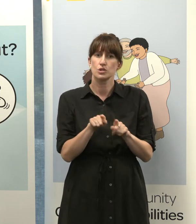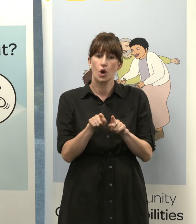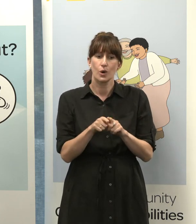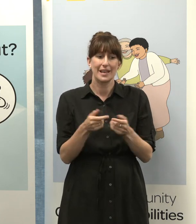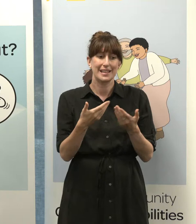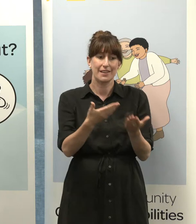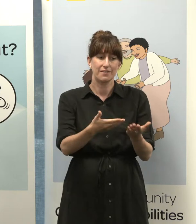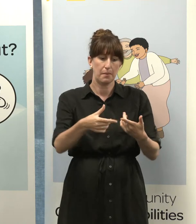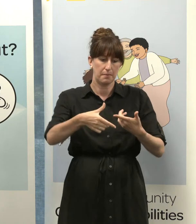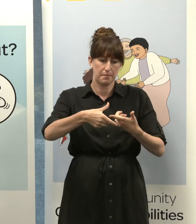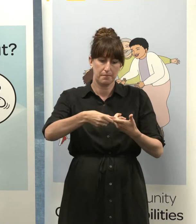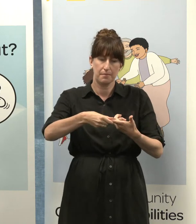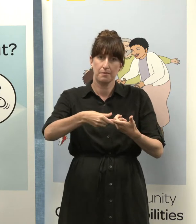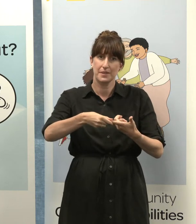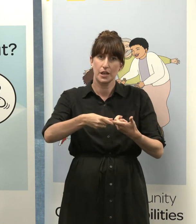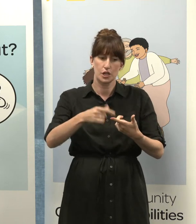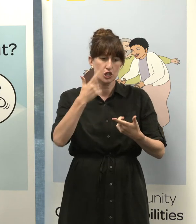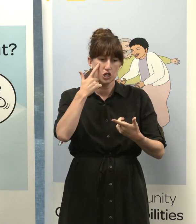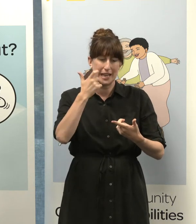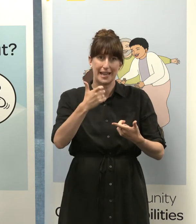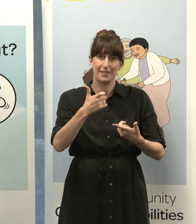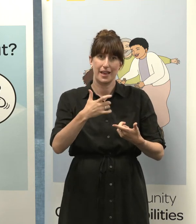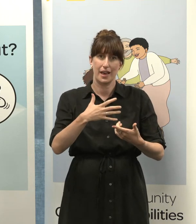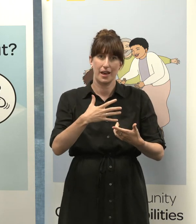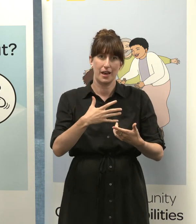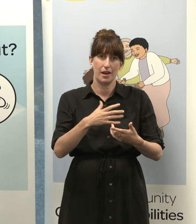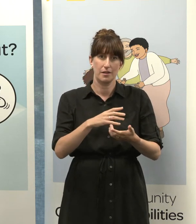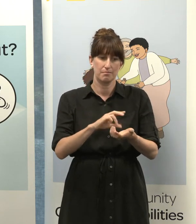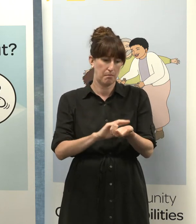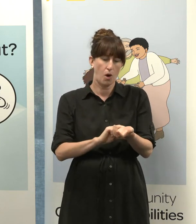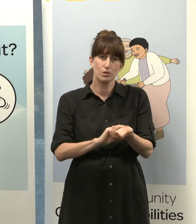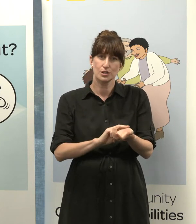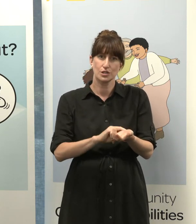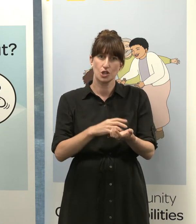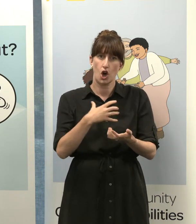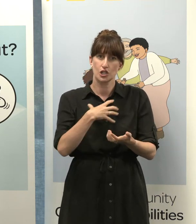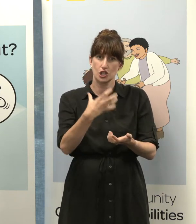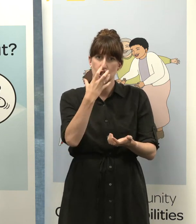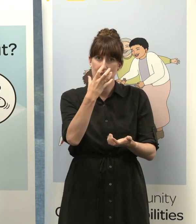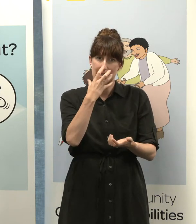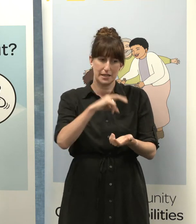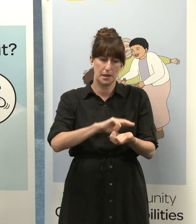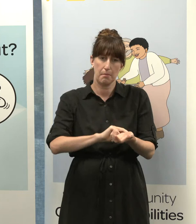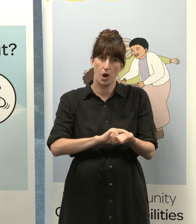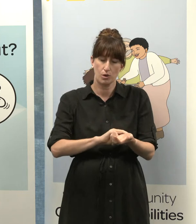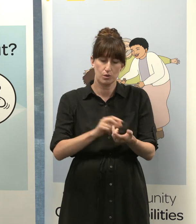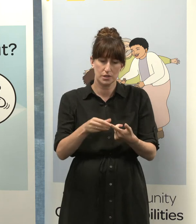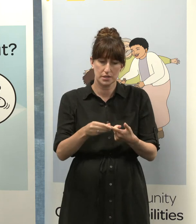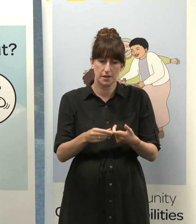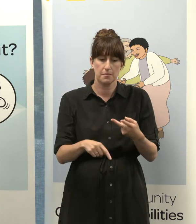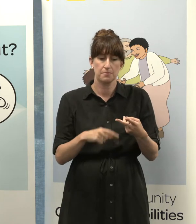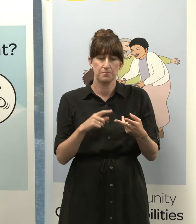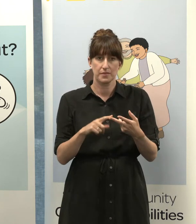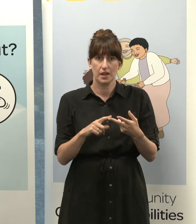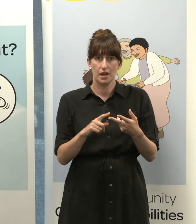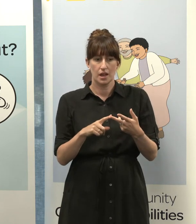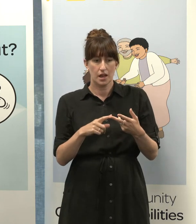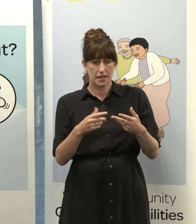are unwell.